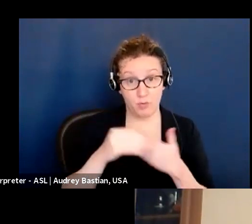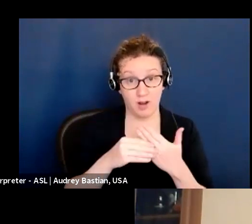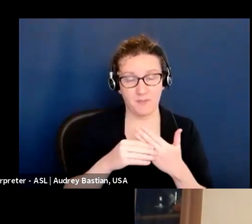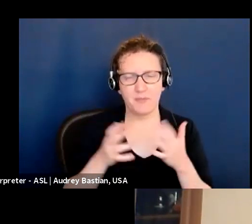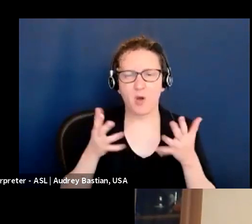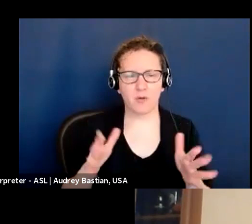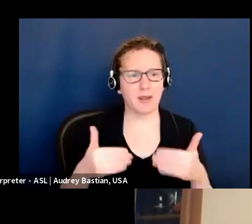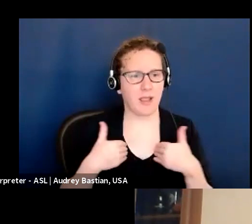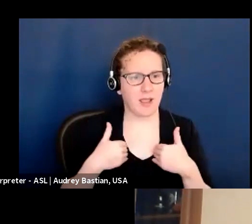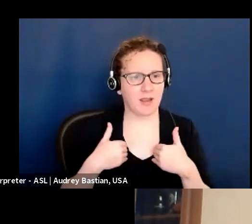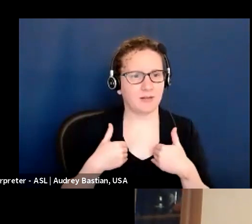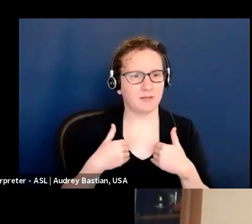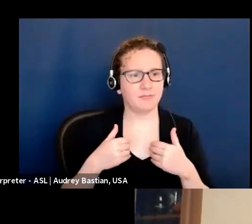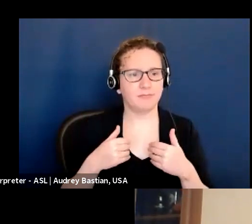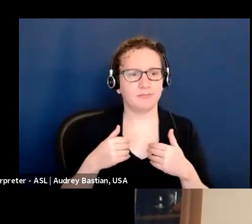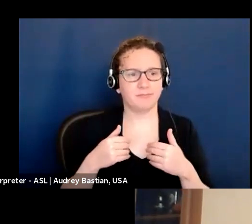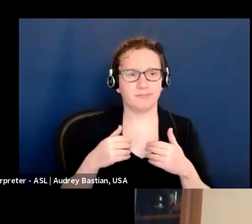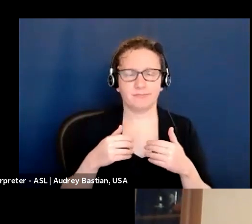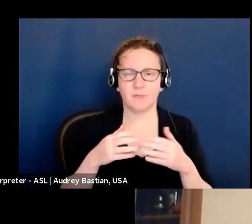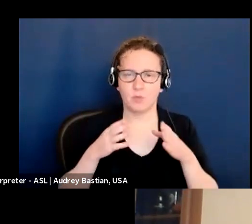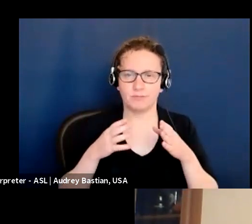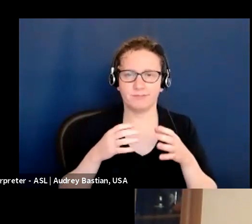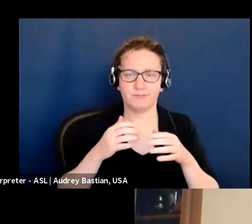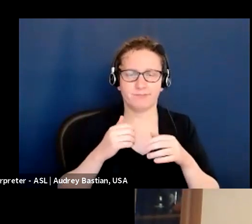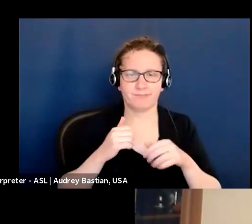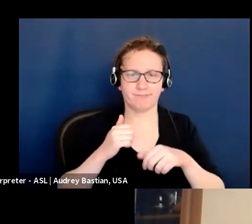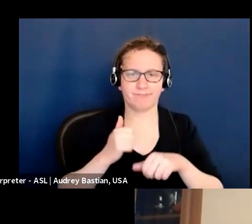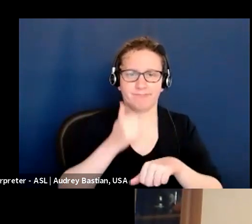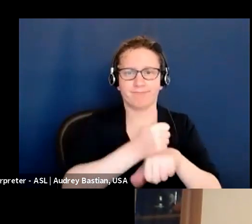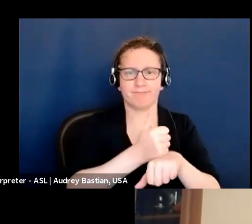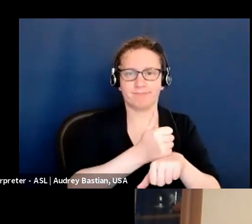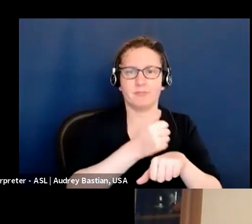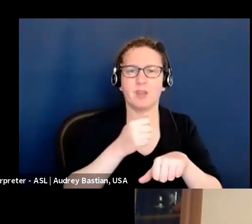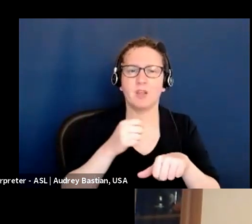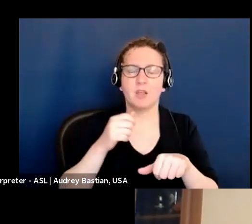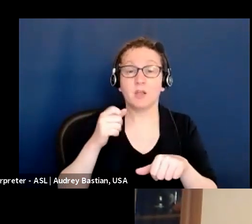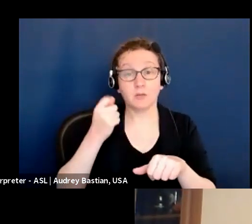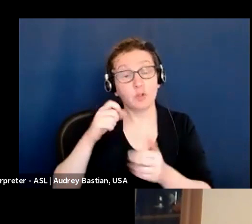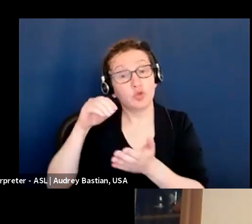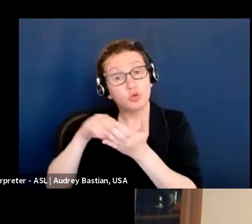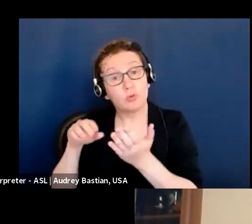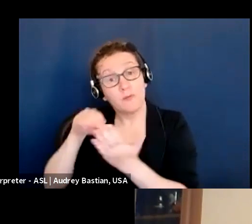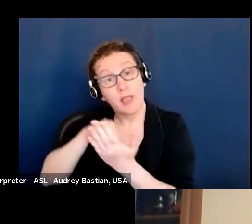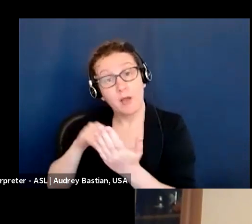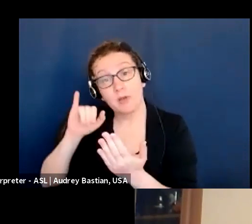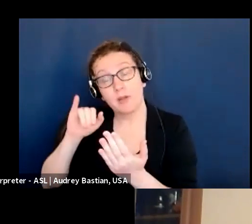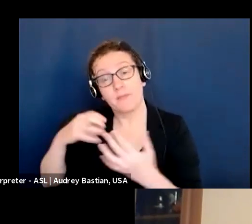a mechanism in place for the for students after they fill out their intake, health intake form.